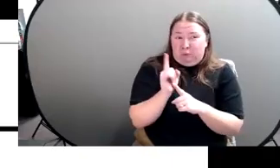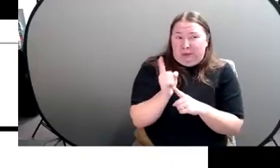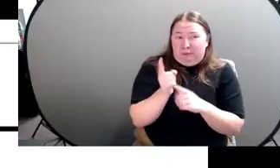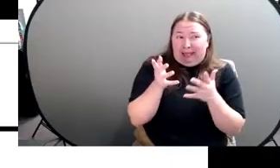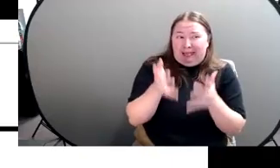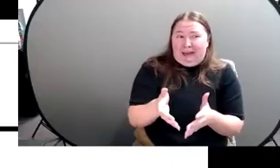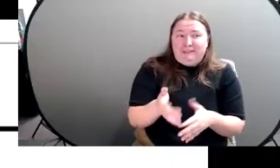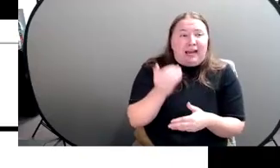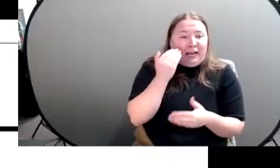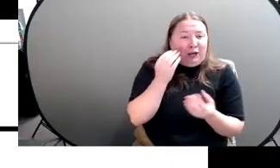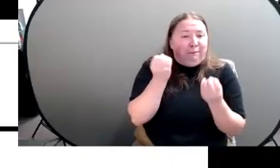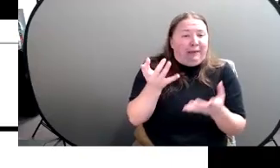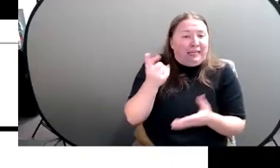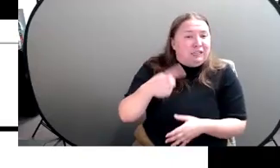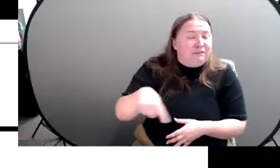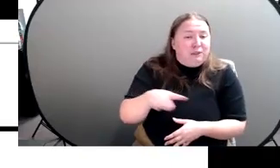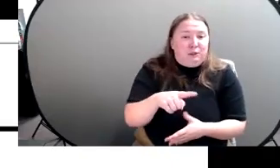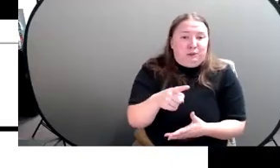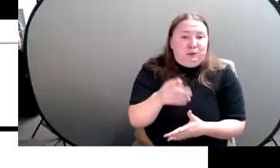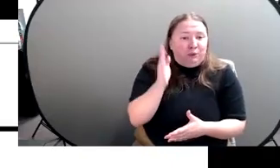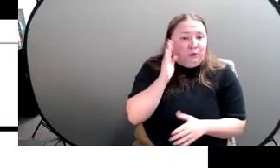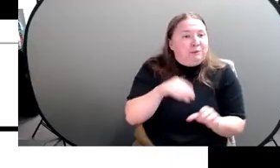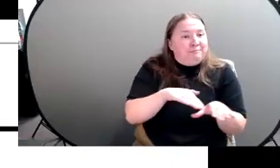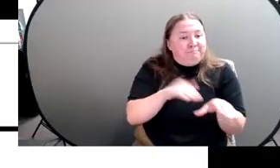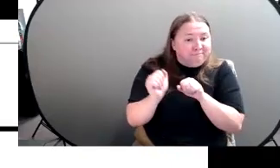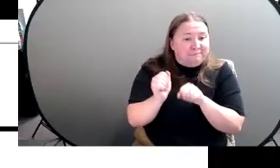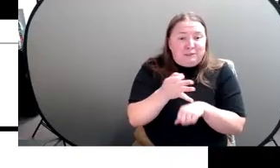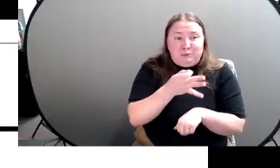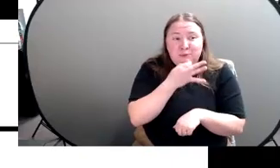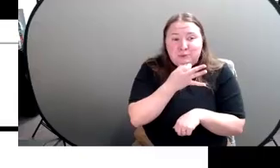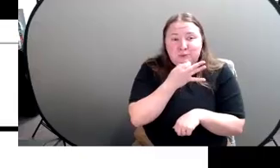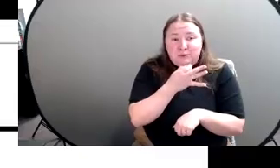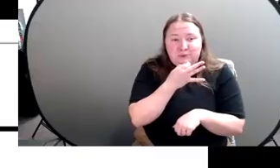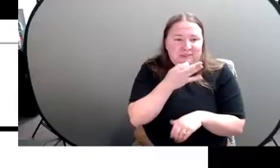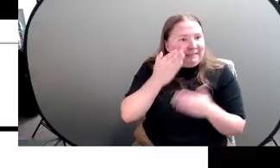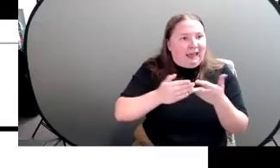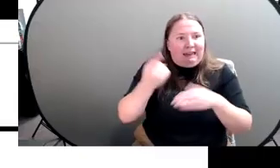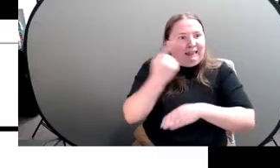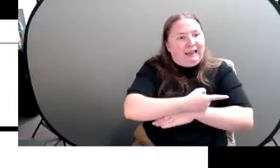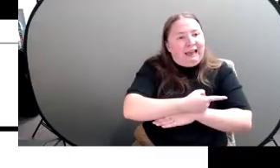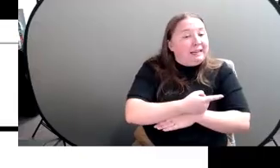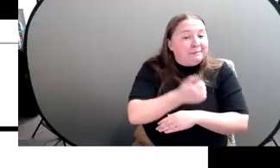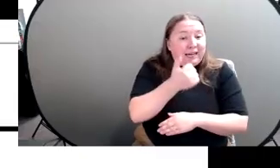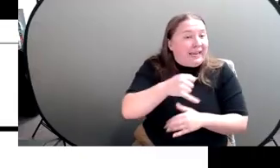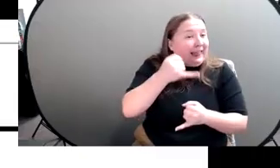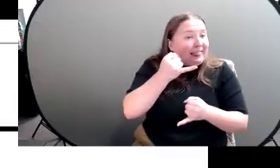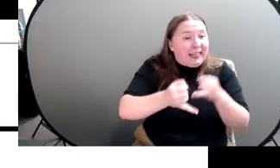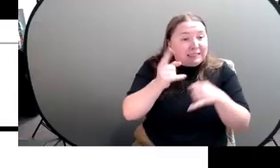I know many of you are going to be getting out of here. It's definitely the end of the day, but are there any last questions?